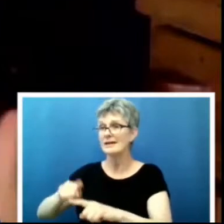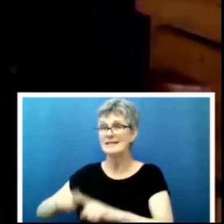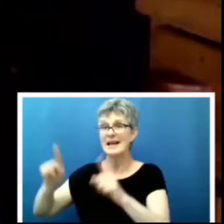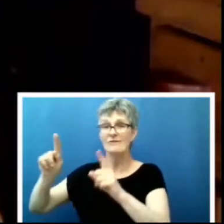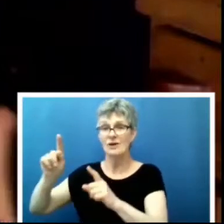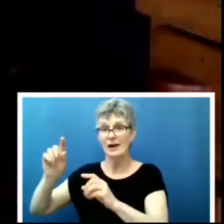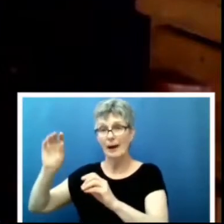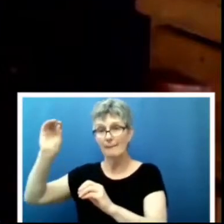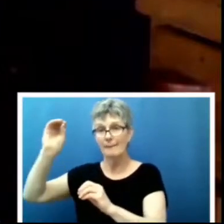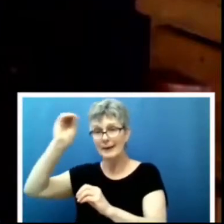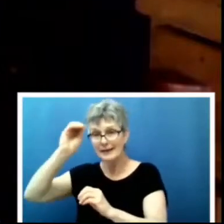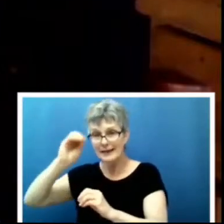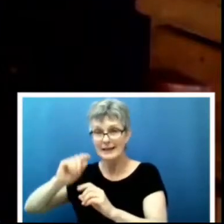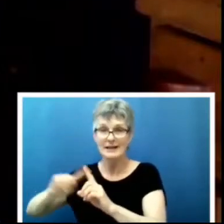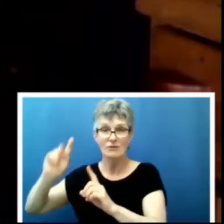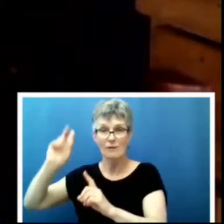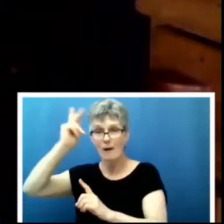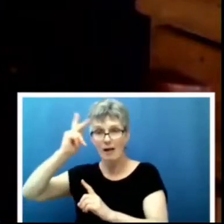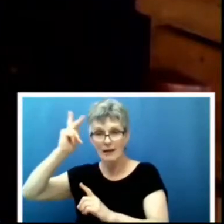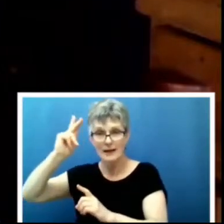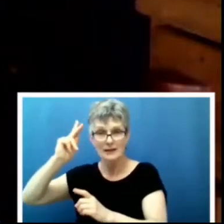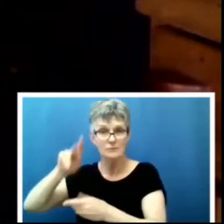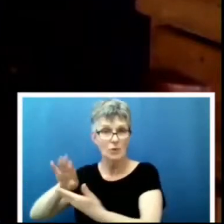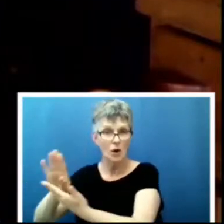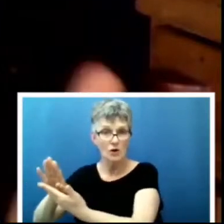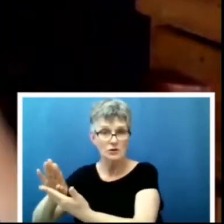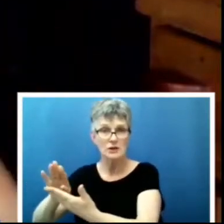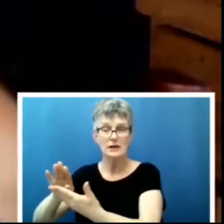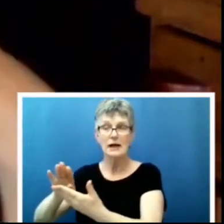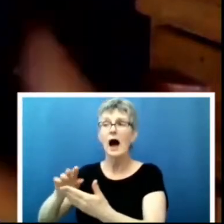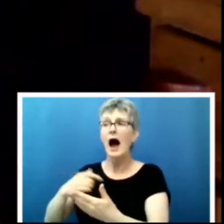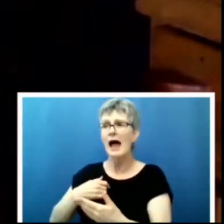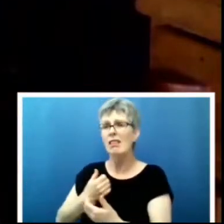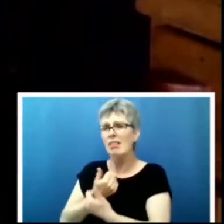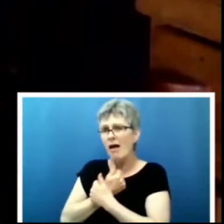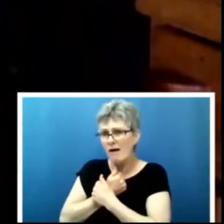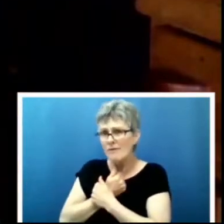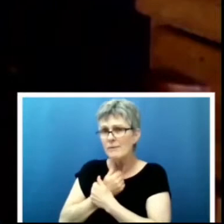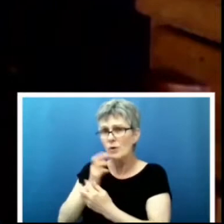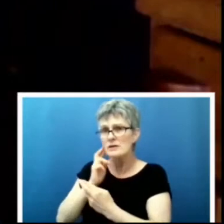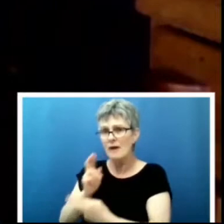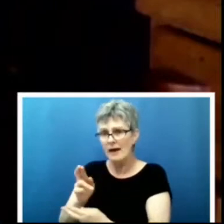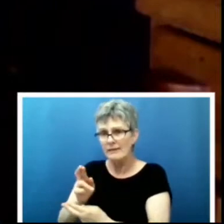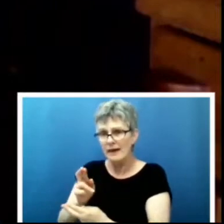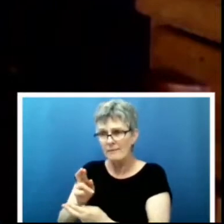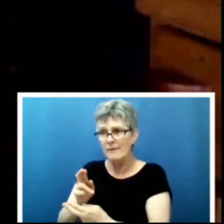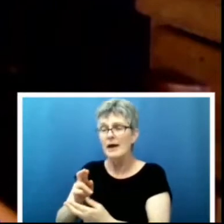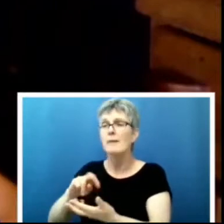of love and respect with them to begin with. I went into the conversation knowing it could get hairy.